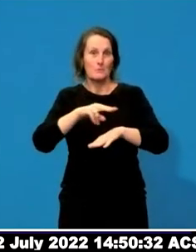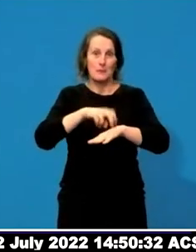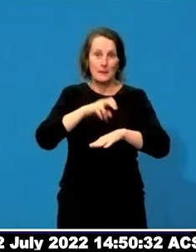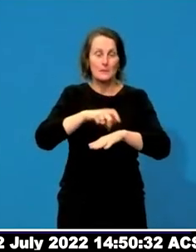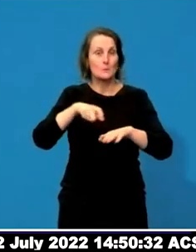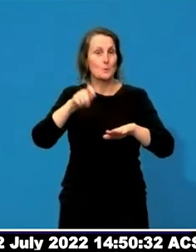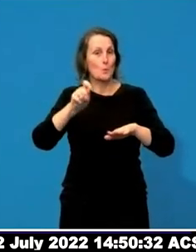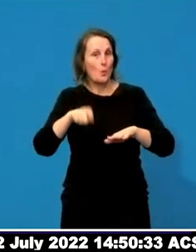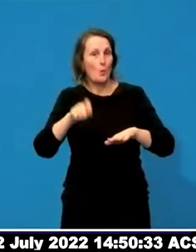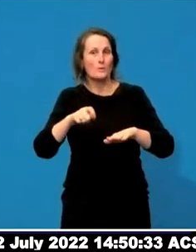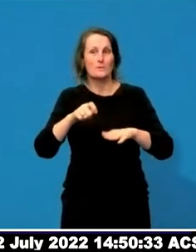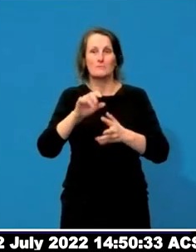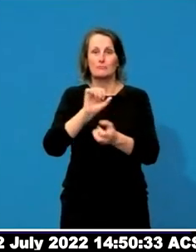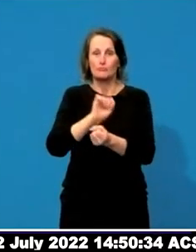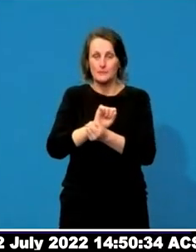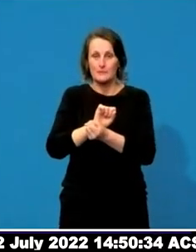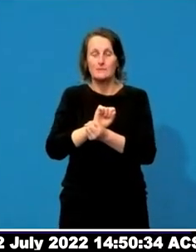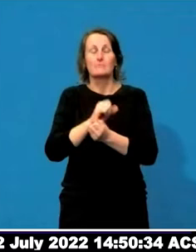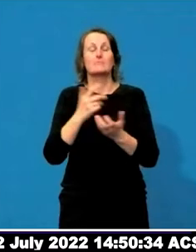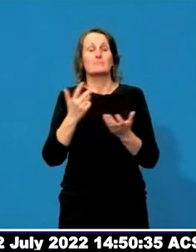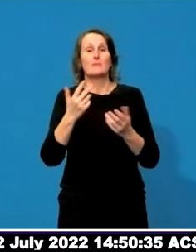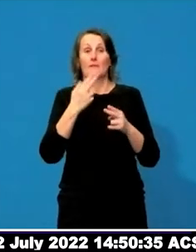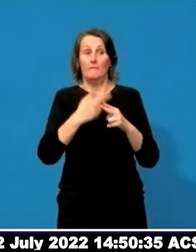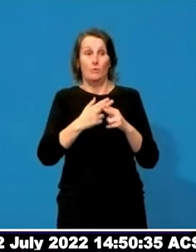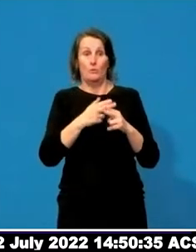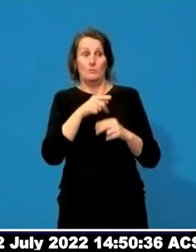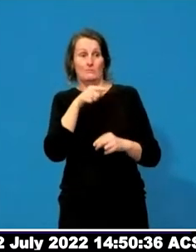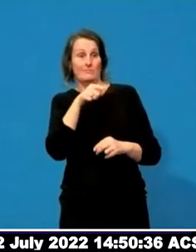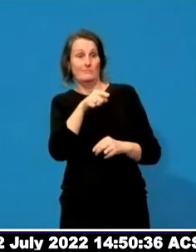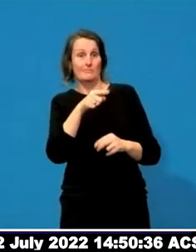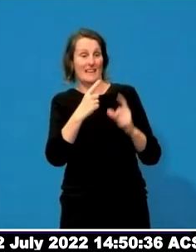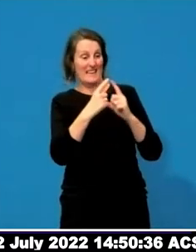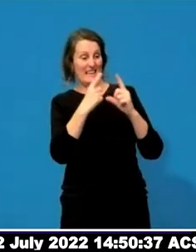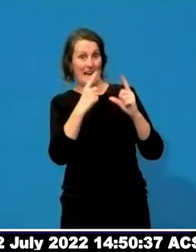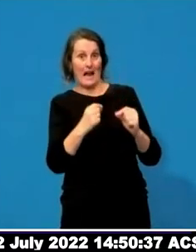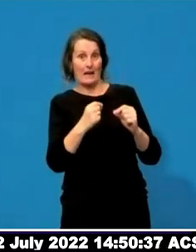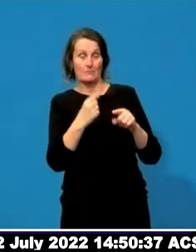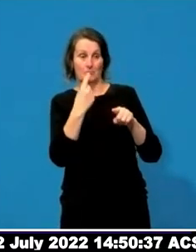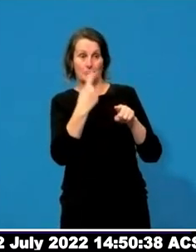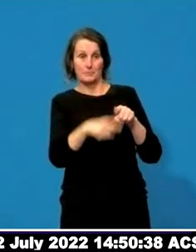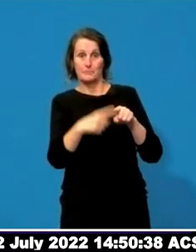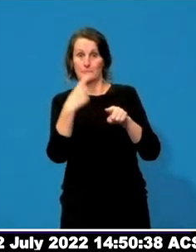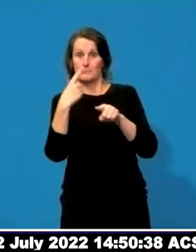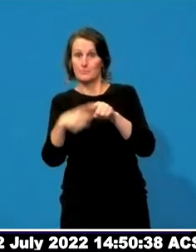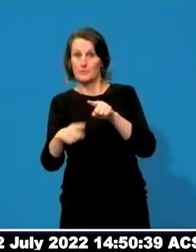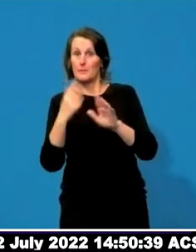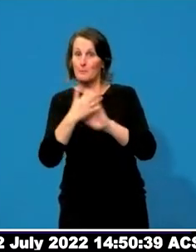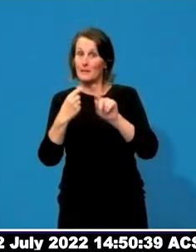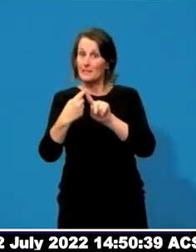To obtain the necessary cards, is one disqualified simply because you have a criminal conviction?